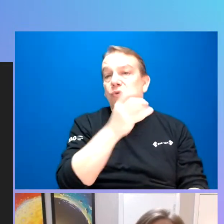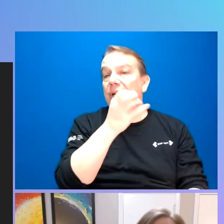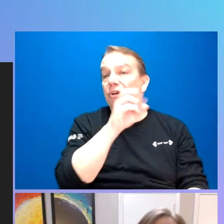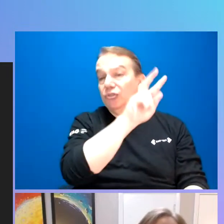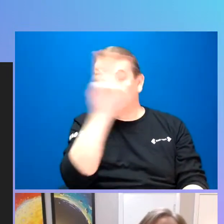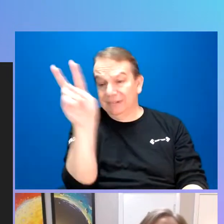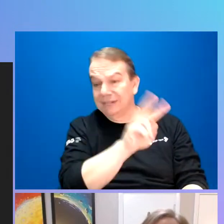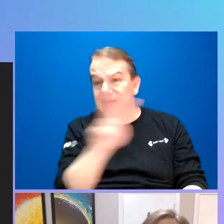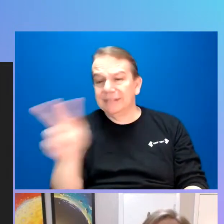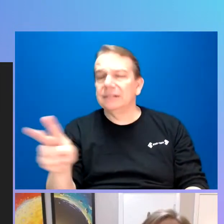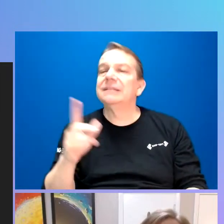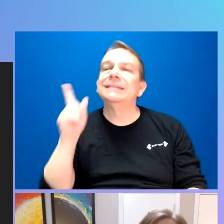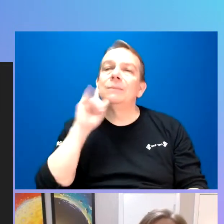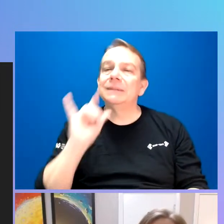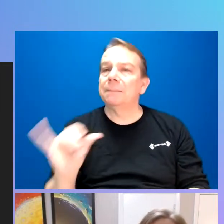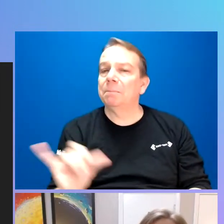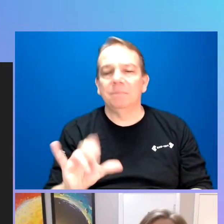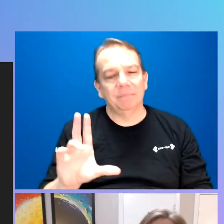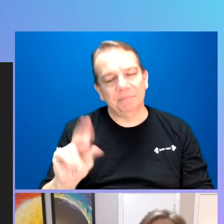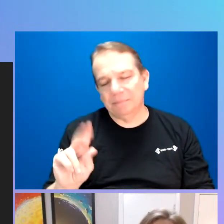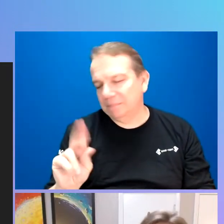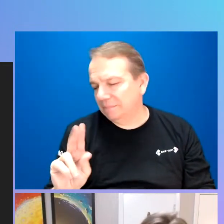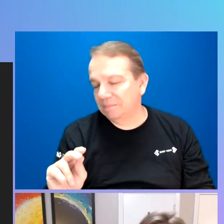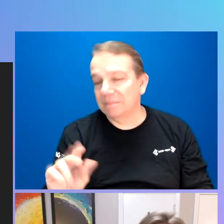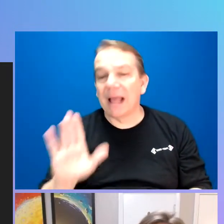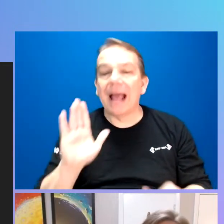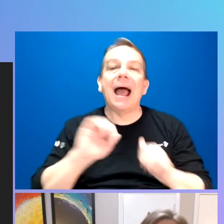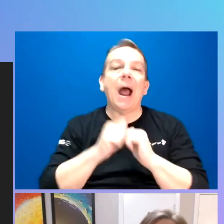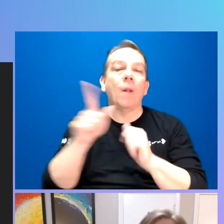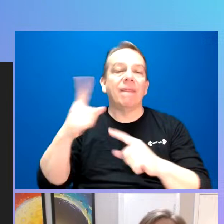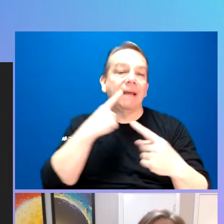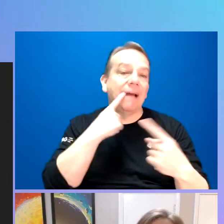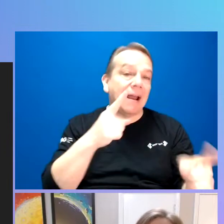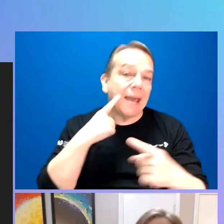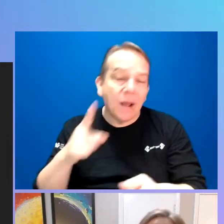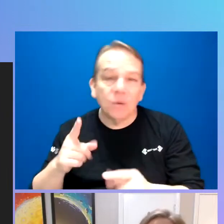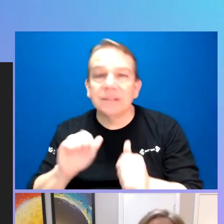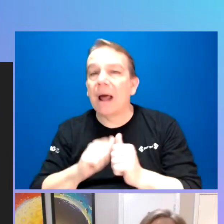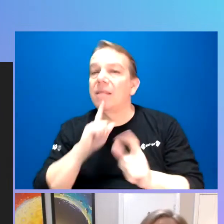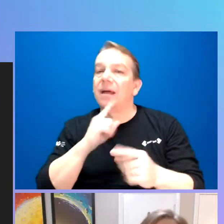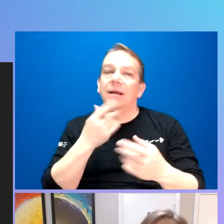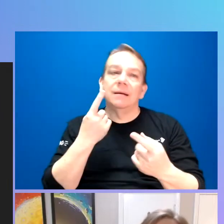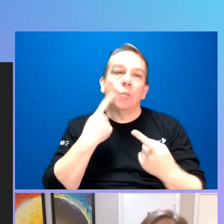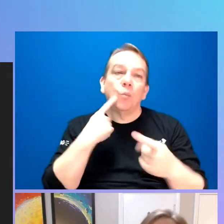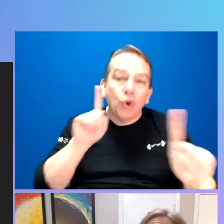way. The examples of screen reader announcements that I have in this presentation are based